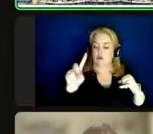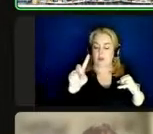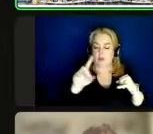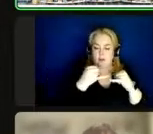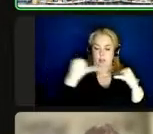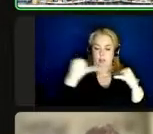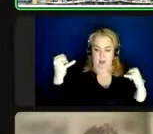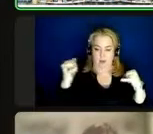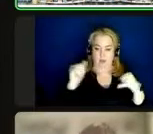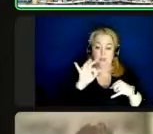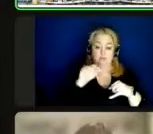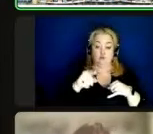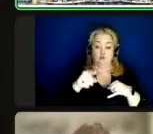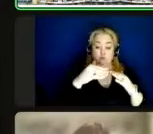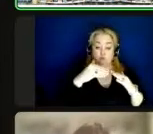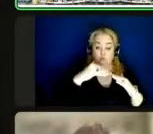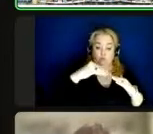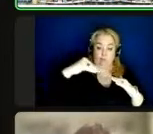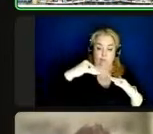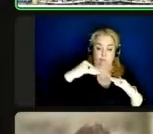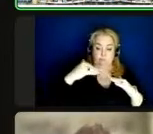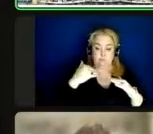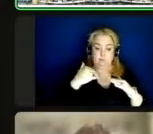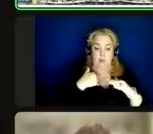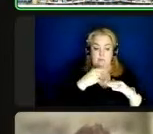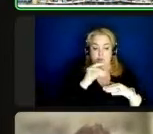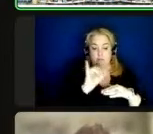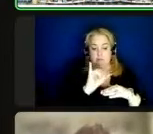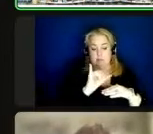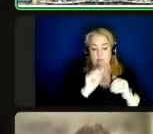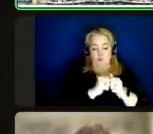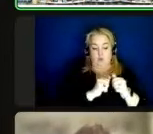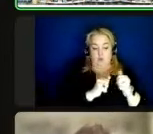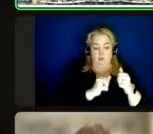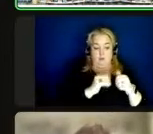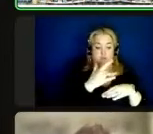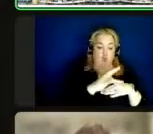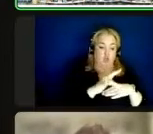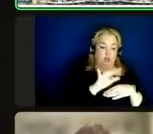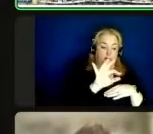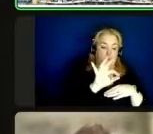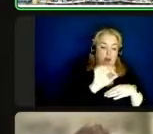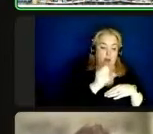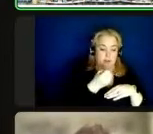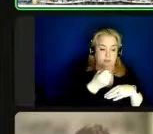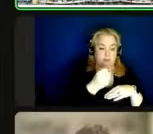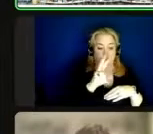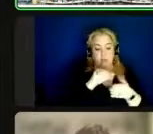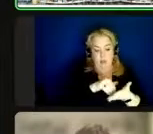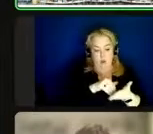I WILL POINT OUT OF THIS